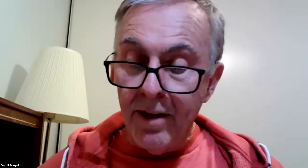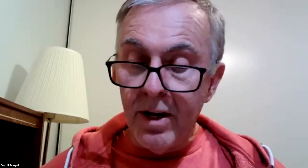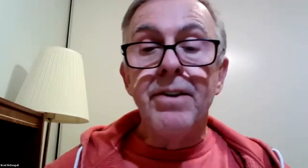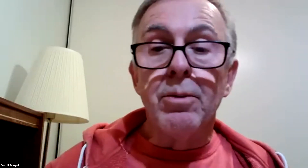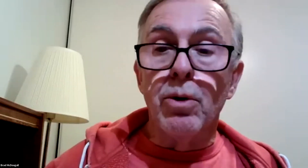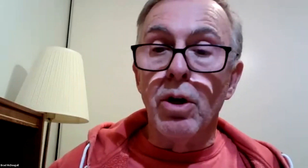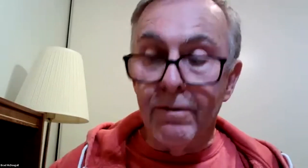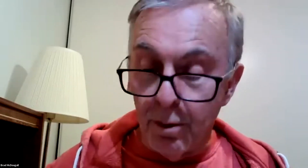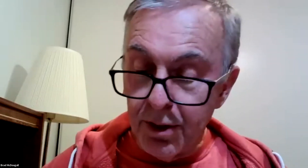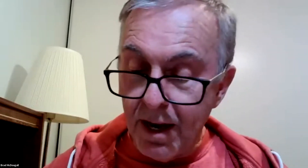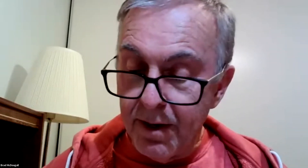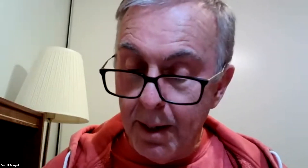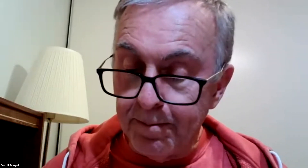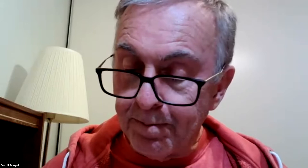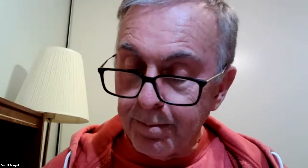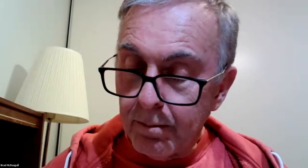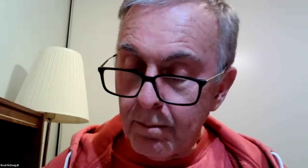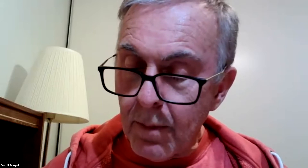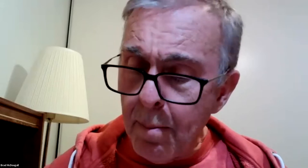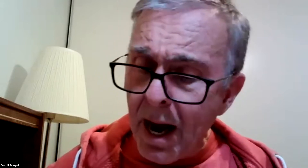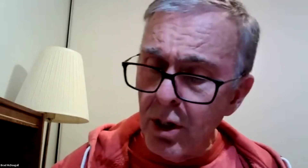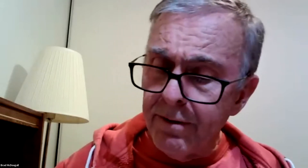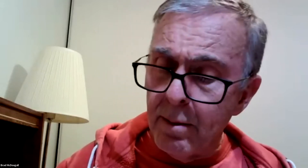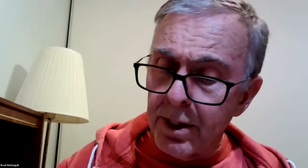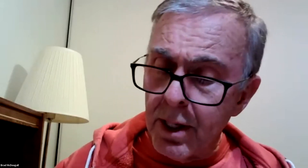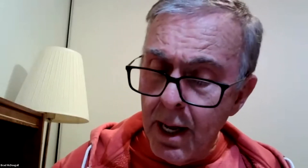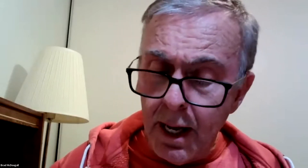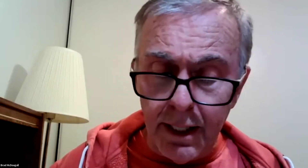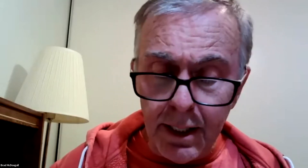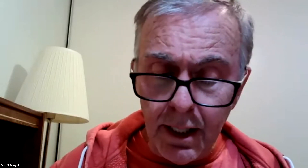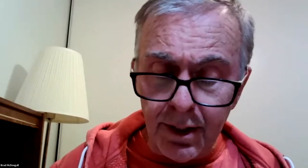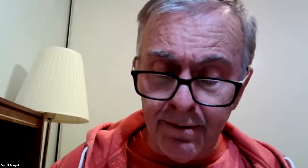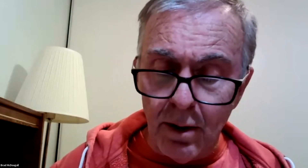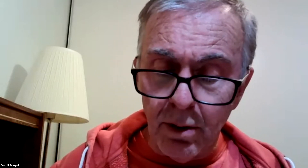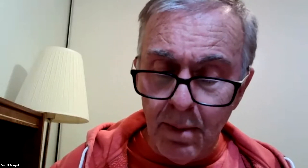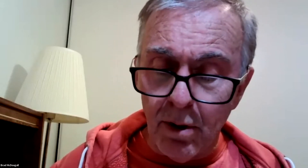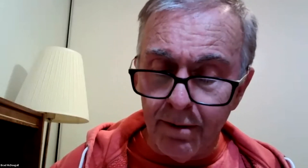and "The Invisible Girl" for Persephone. A passionate feminist, Anita is a founder member